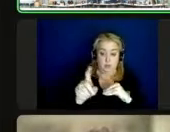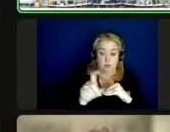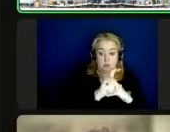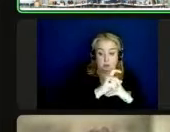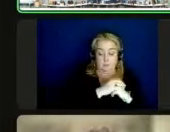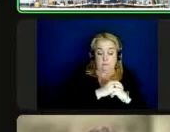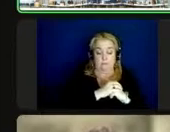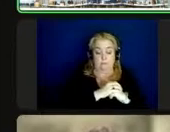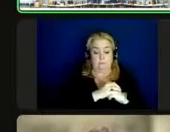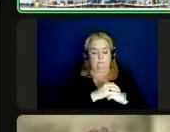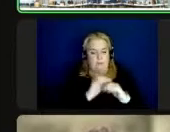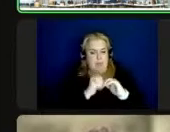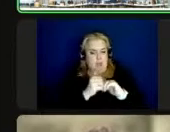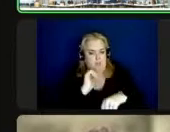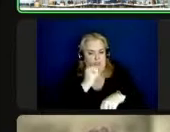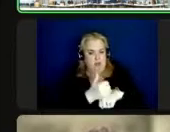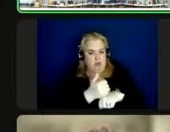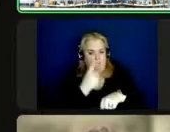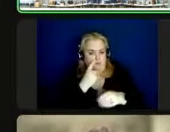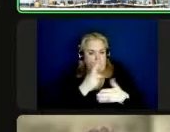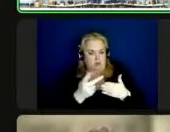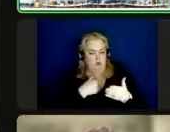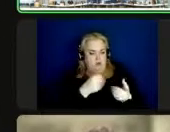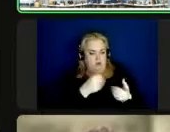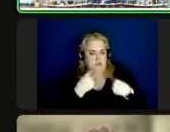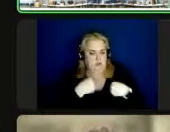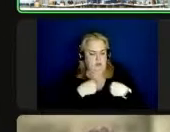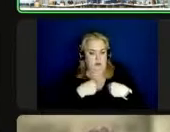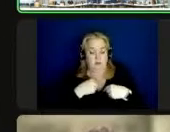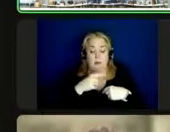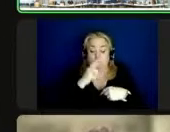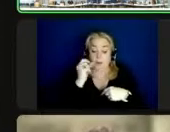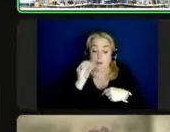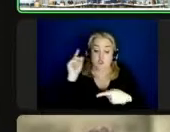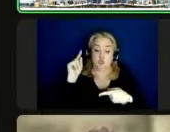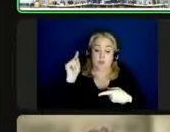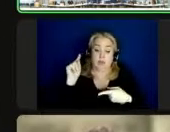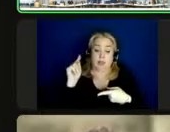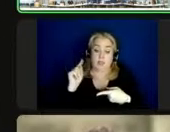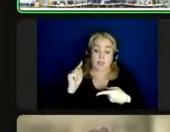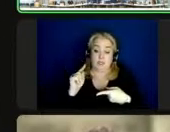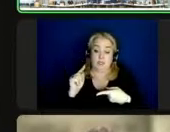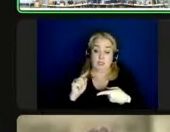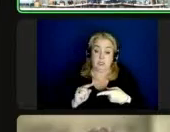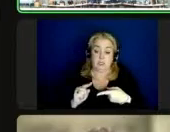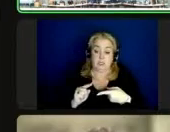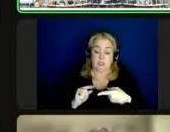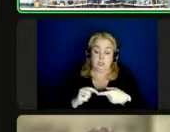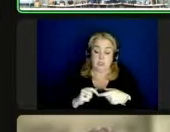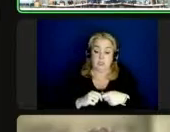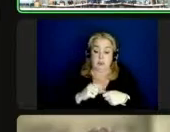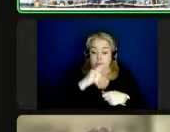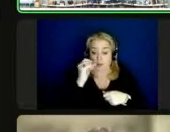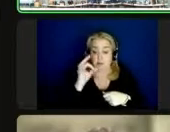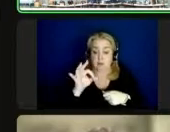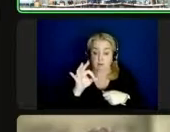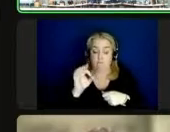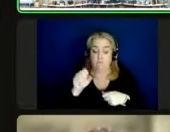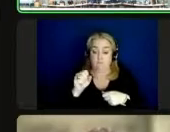REASONS STUDENTS MISS ANYBODY ELSE WANTS.